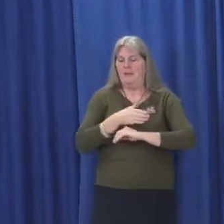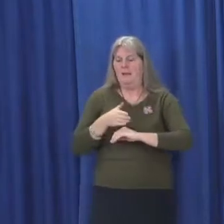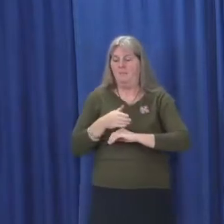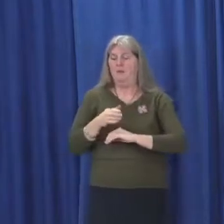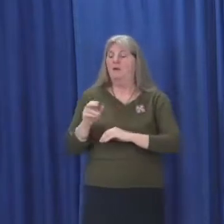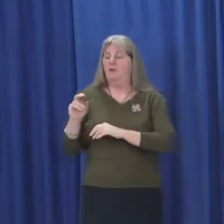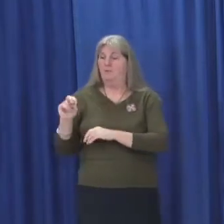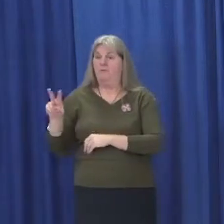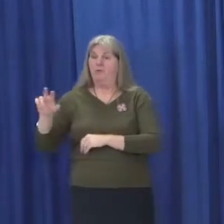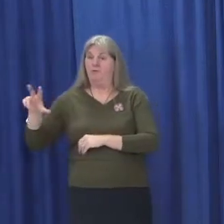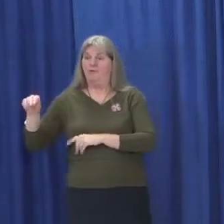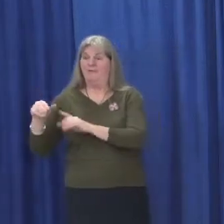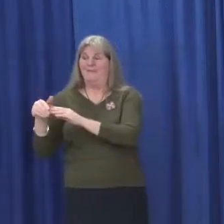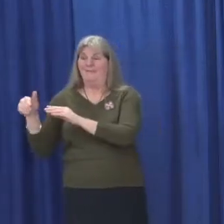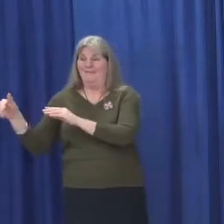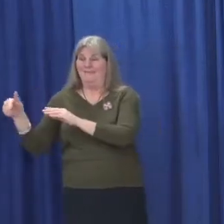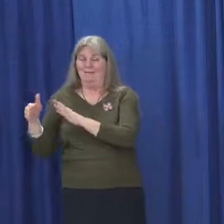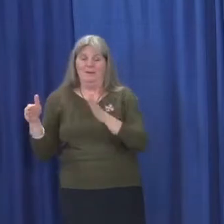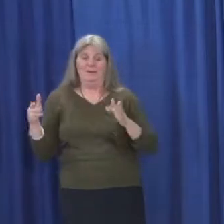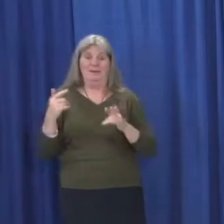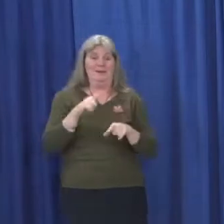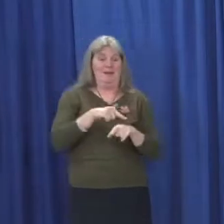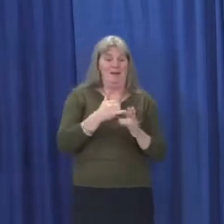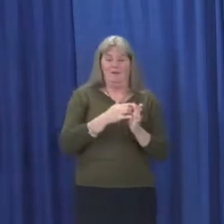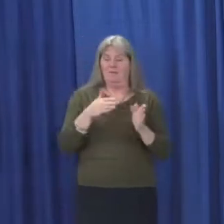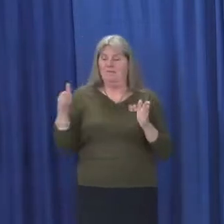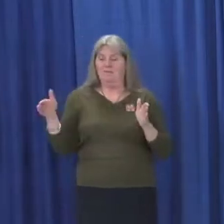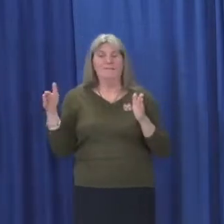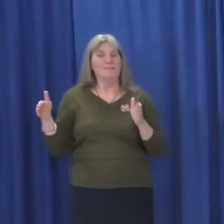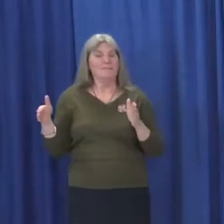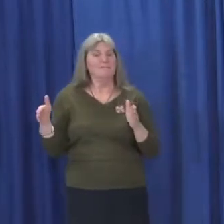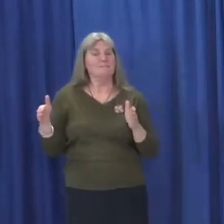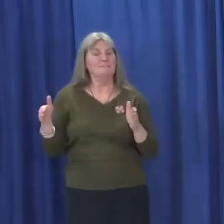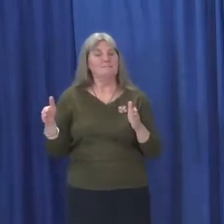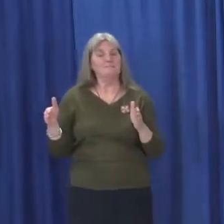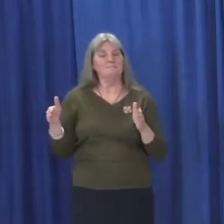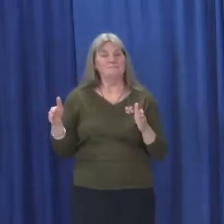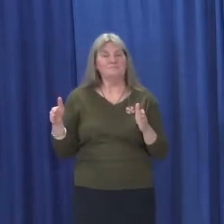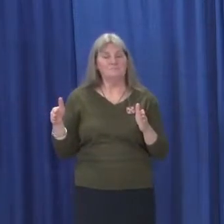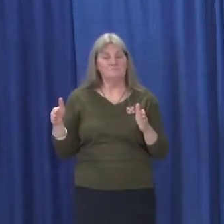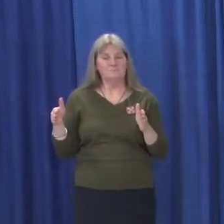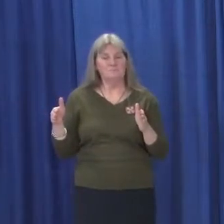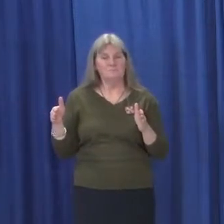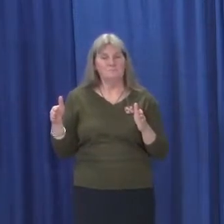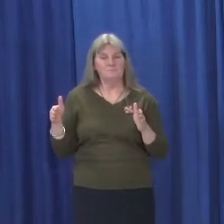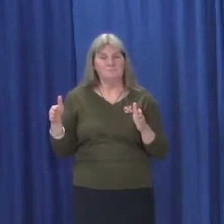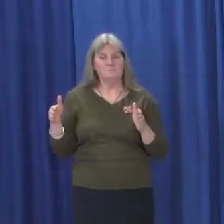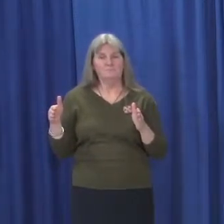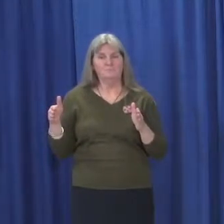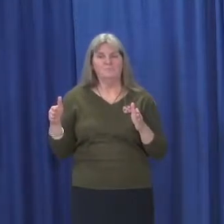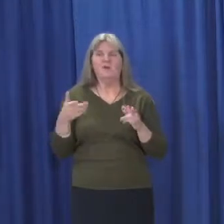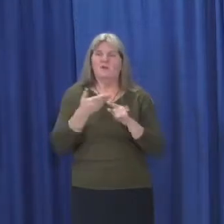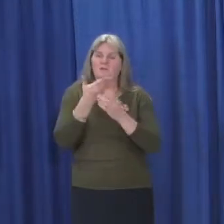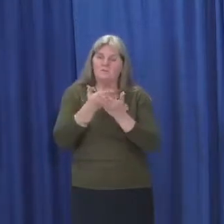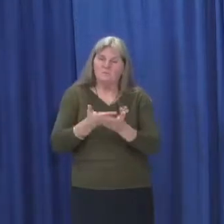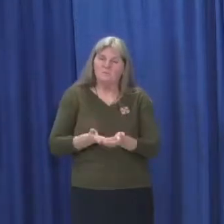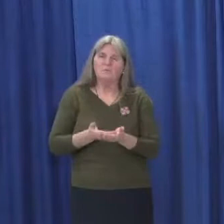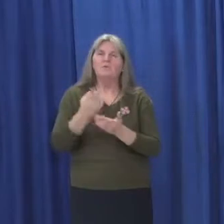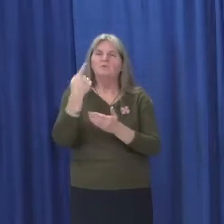until these measures are in place the vaccination mandates and the vaccine certification for access to nonessential